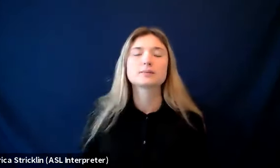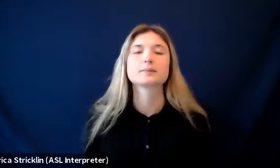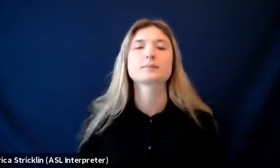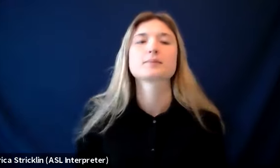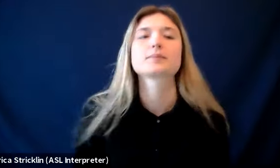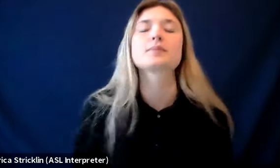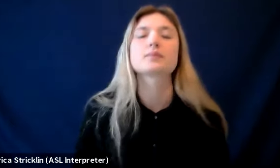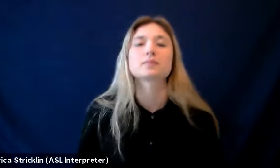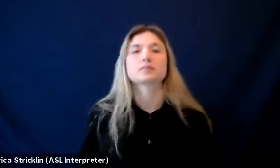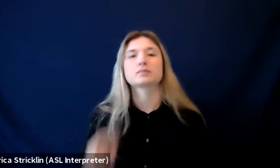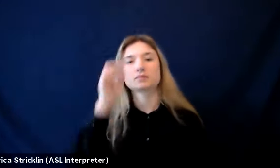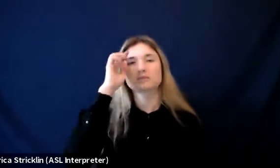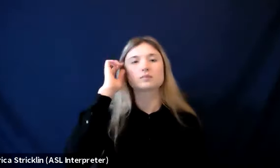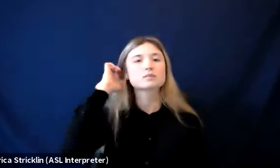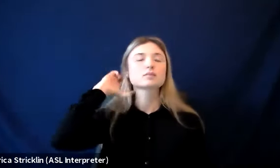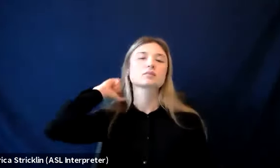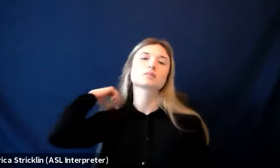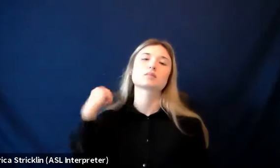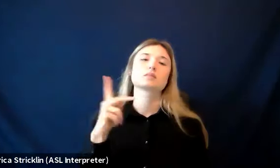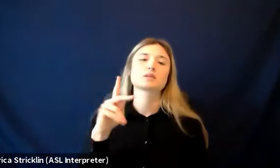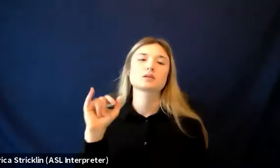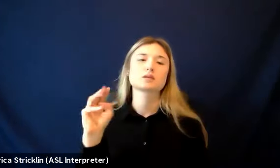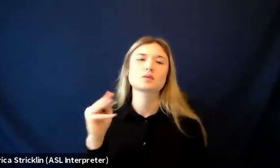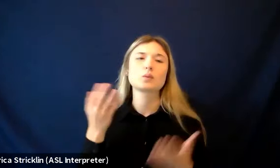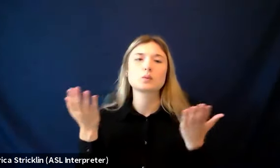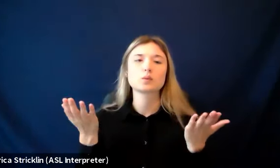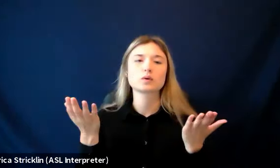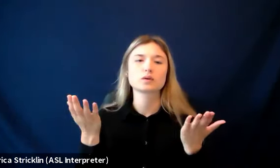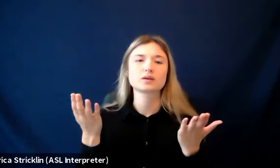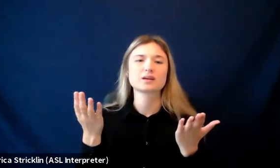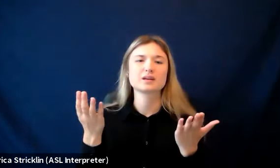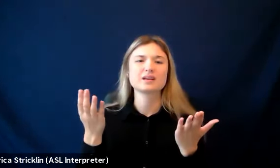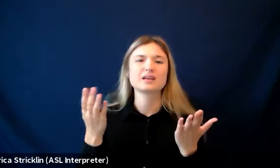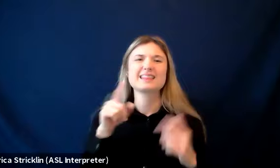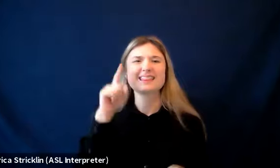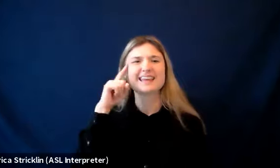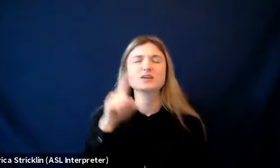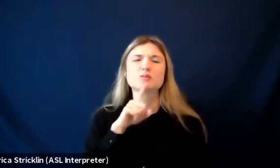Well there's it I think it really just depends on the person.